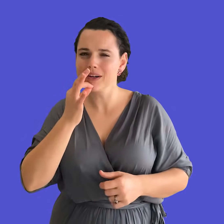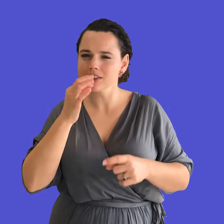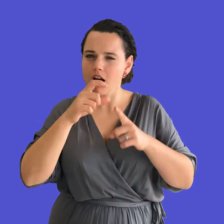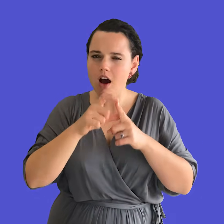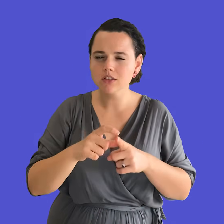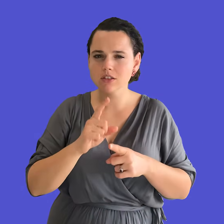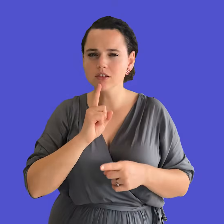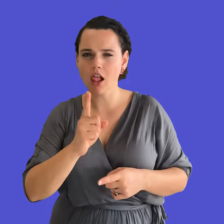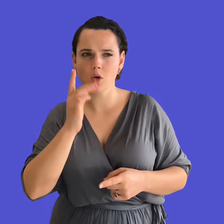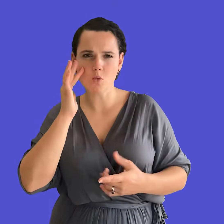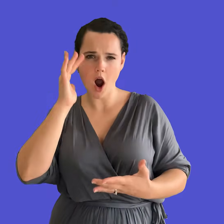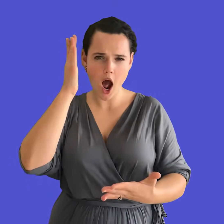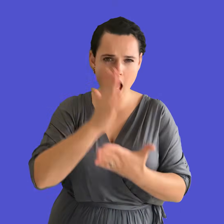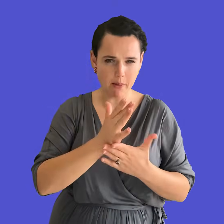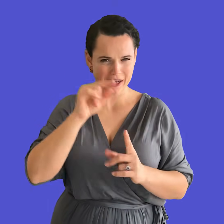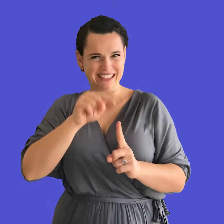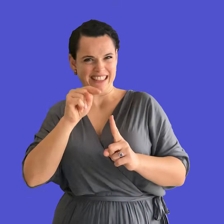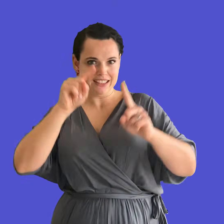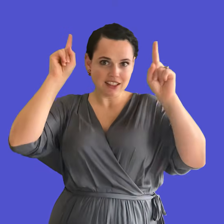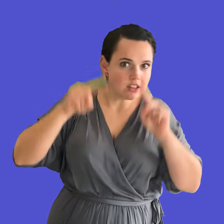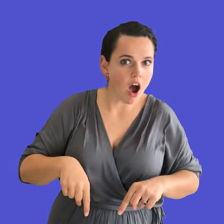So you can imagine they were signing here in Australia way back